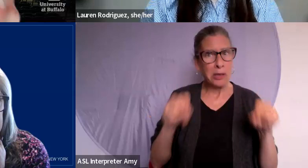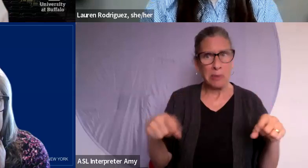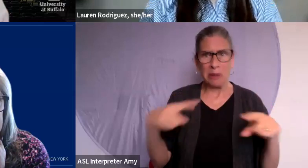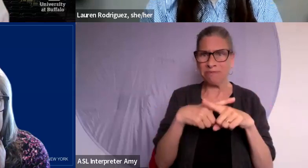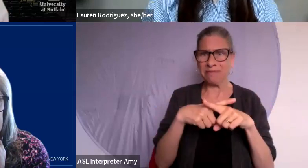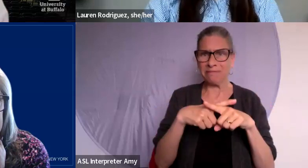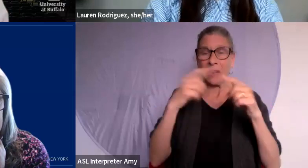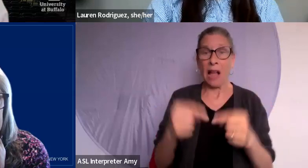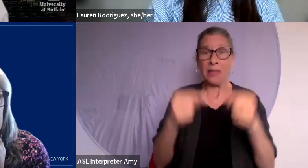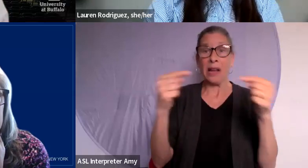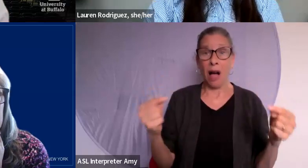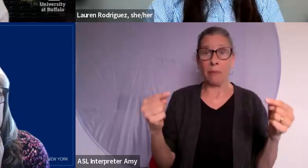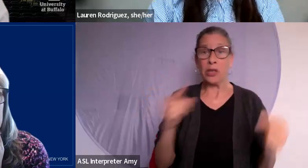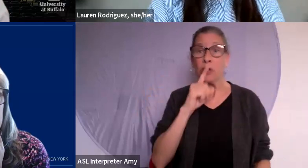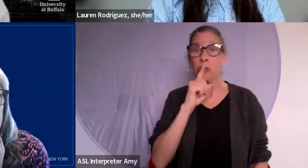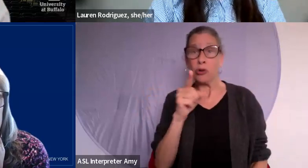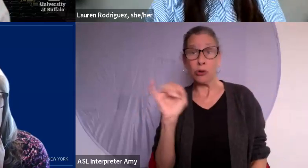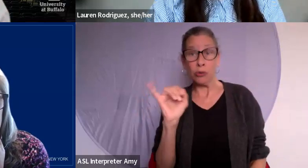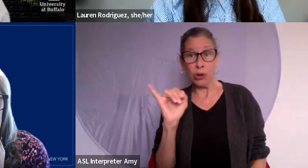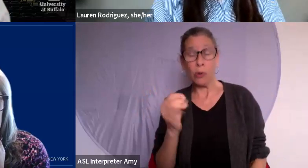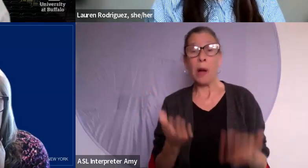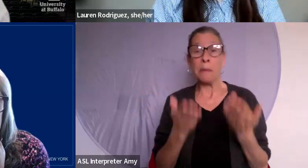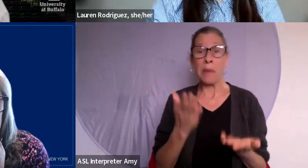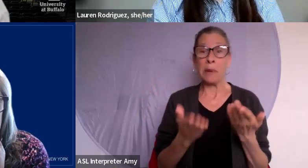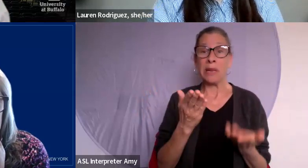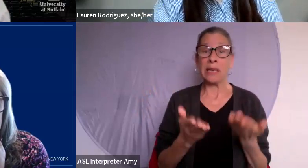reverse of that is true as well, there may be things that don't